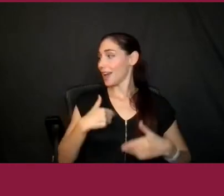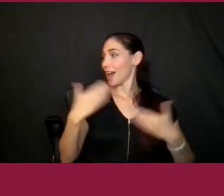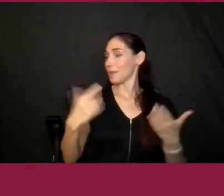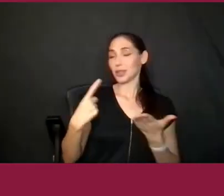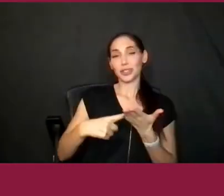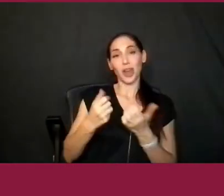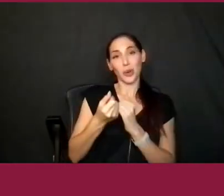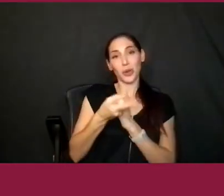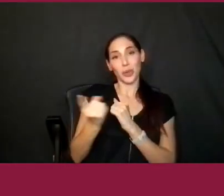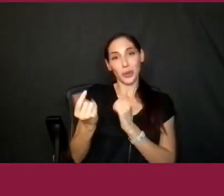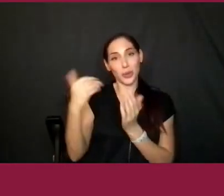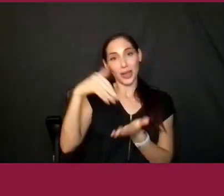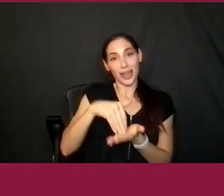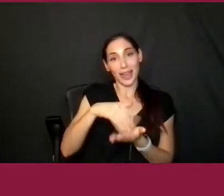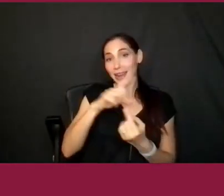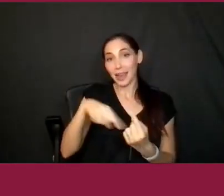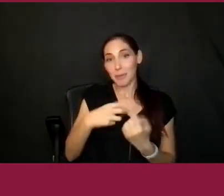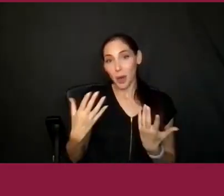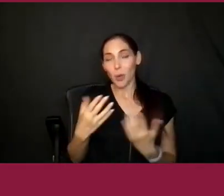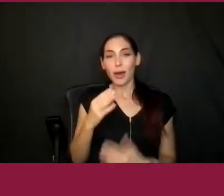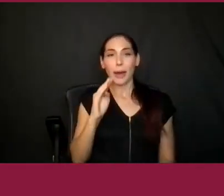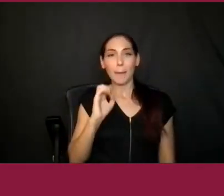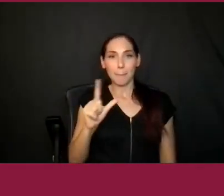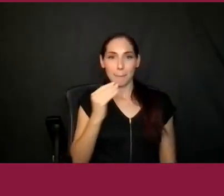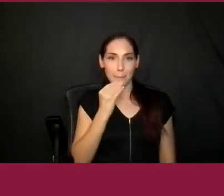once again about meal money for our student athletes.